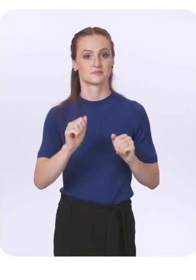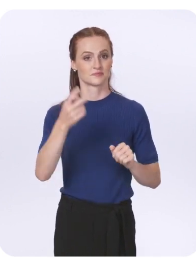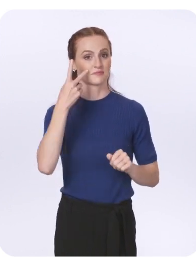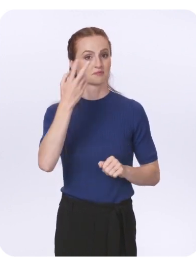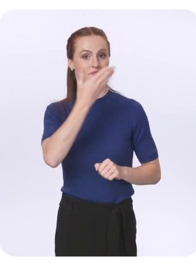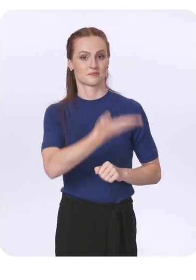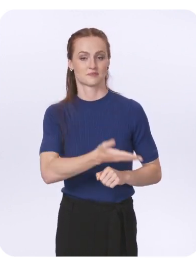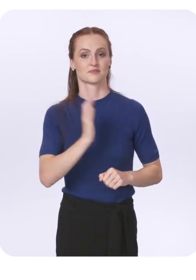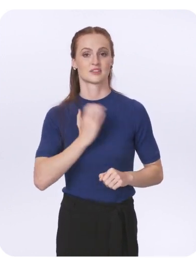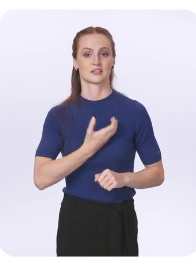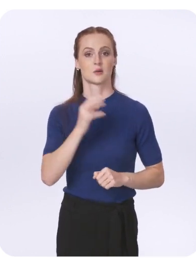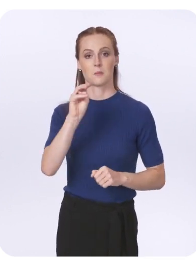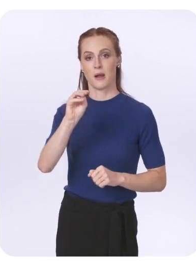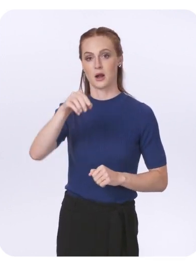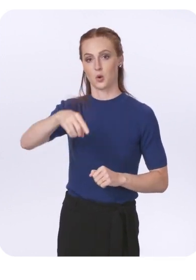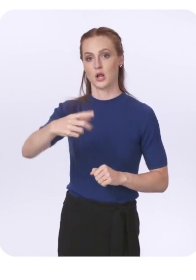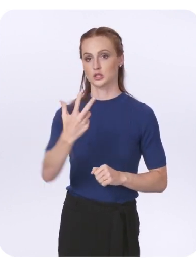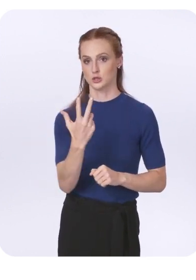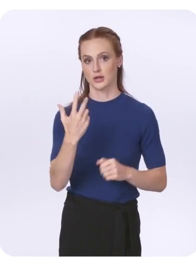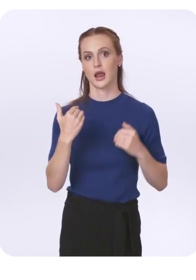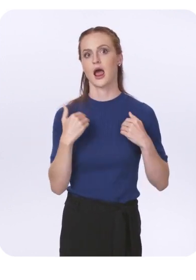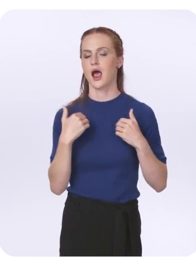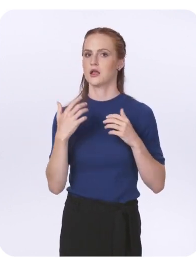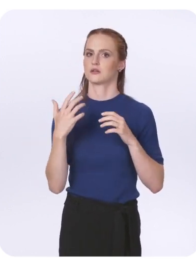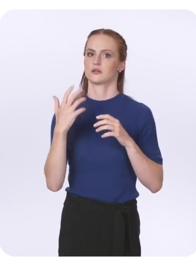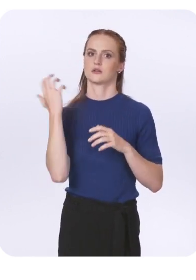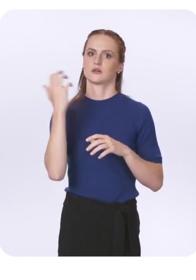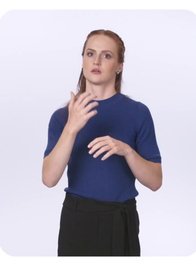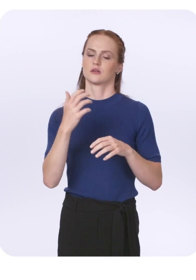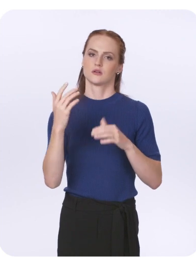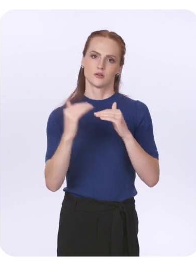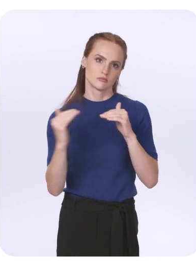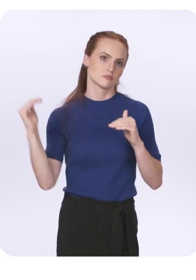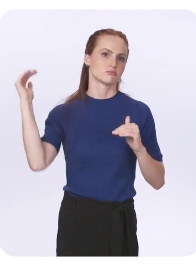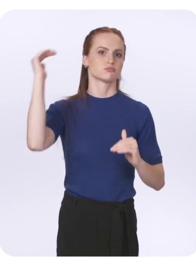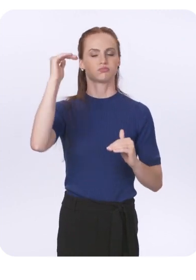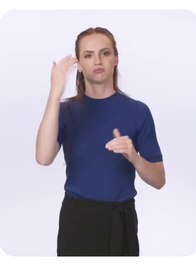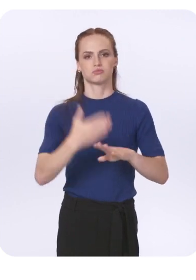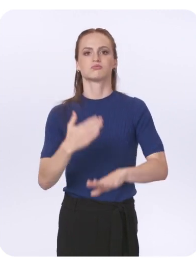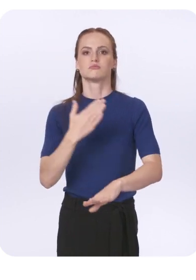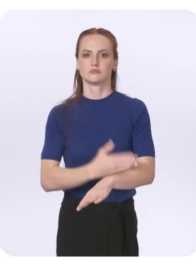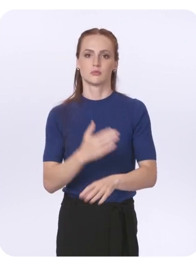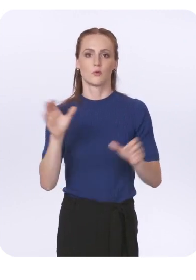So there you have it. Our Meta Quest 3 has a significantly expanded performance budget